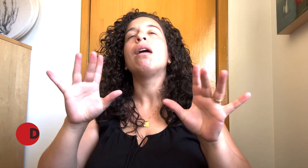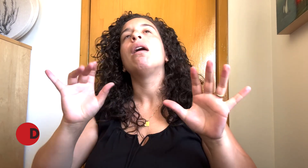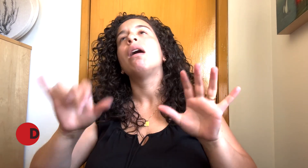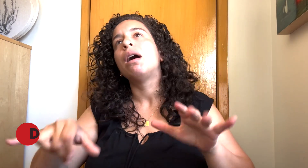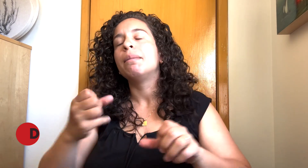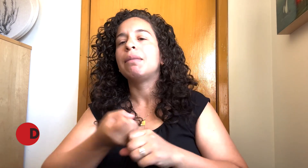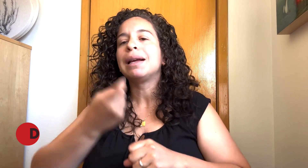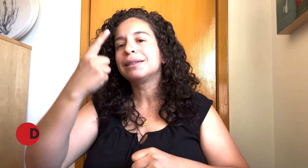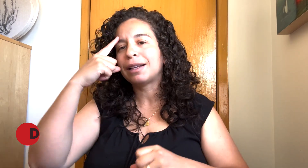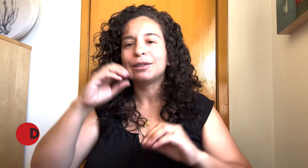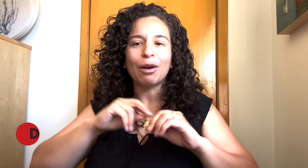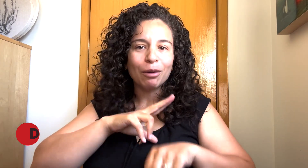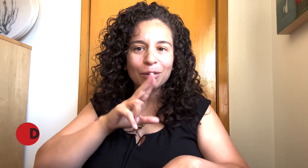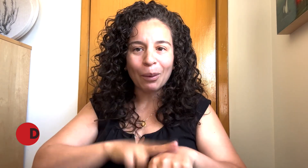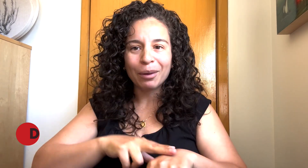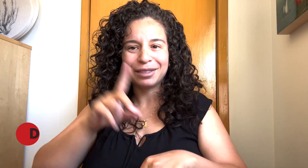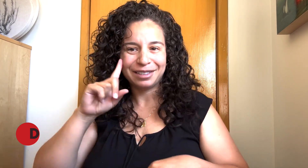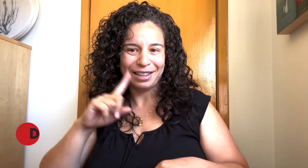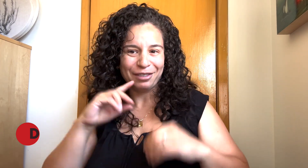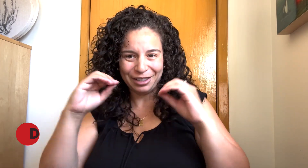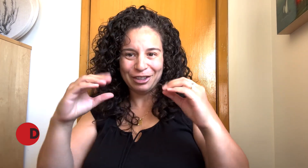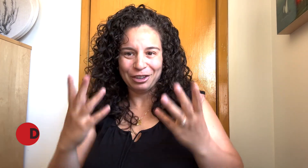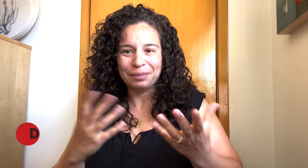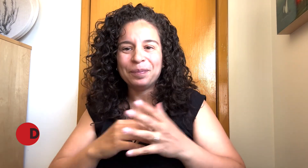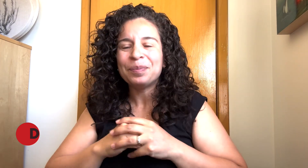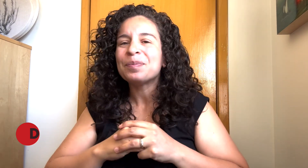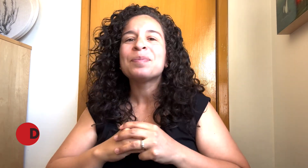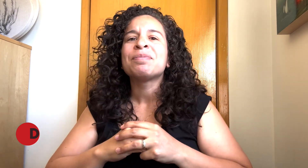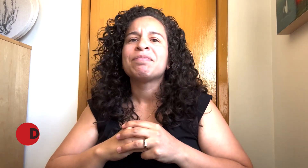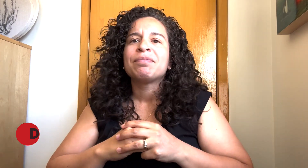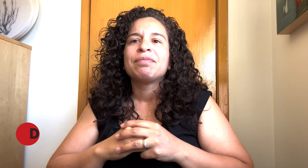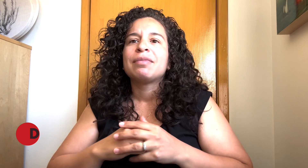easy which in hindsight, I see how it made sense to have a Deaf teacher!